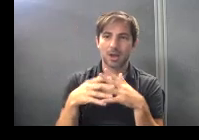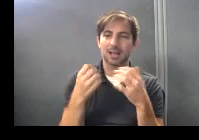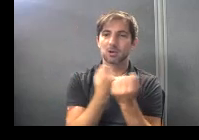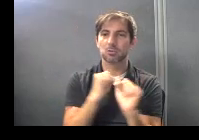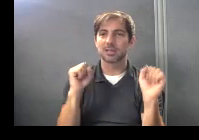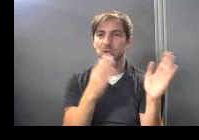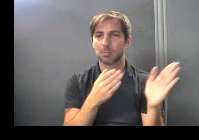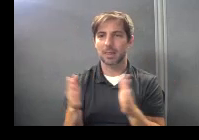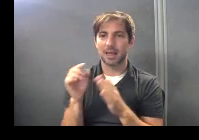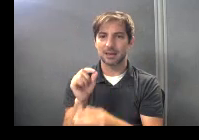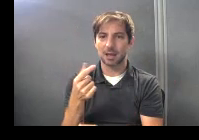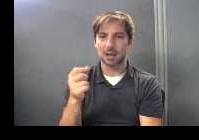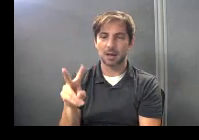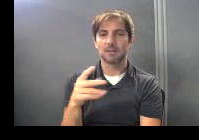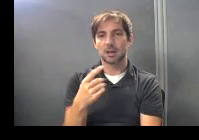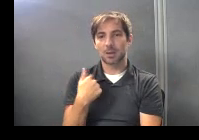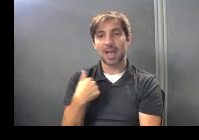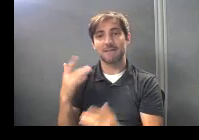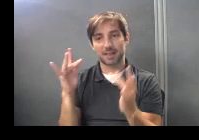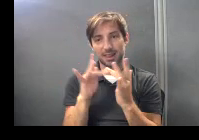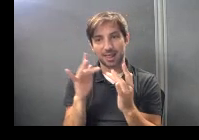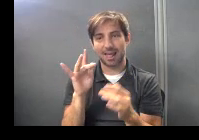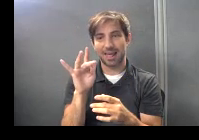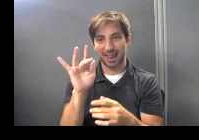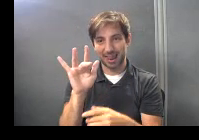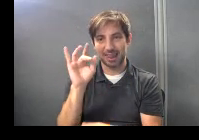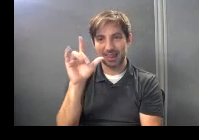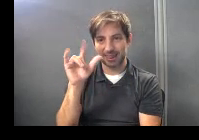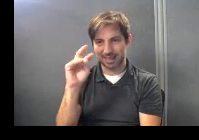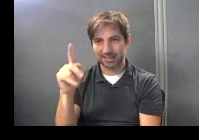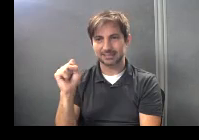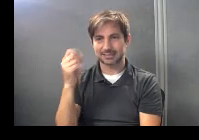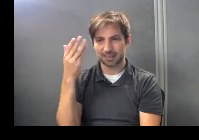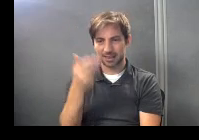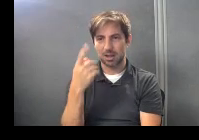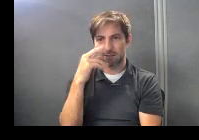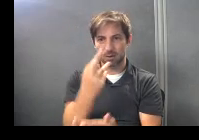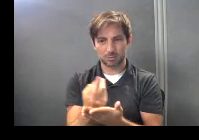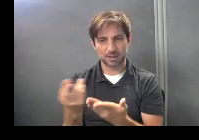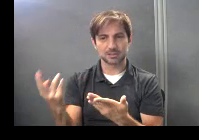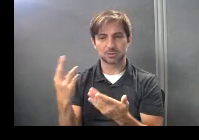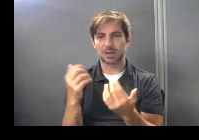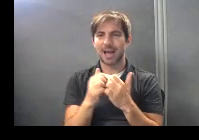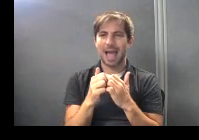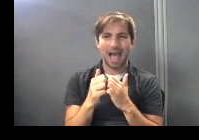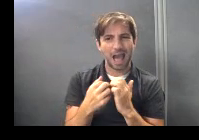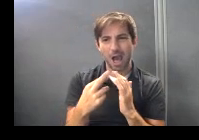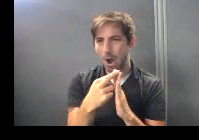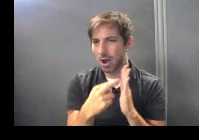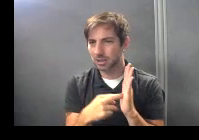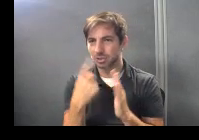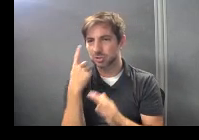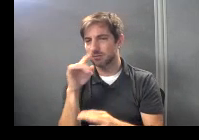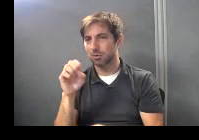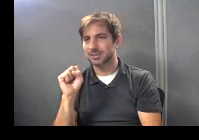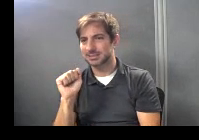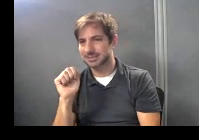WE HAVE LINKS IN THERE UNDER RESOURCES FOR HOW TO REGISTER FOR SAM.GOV GRANTS.GOV.